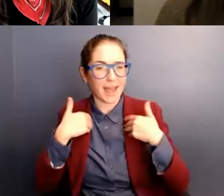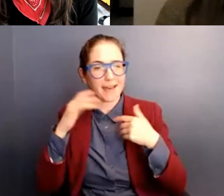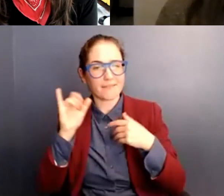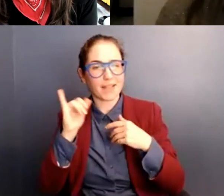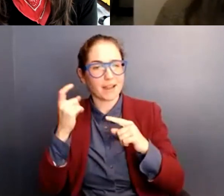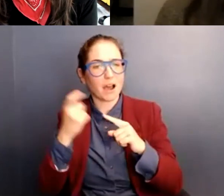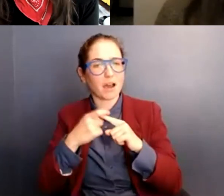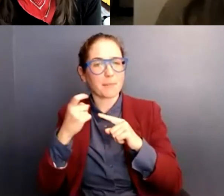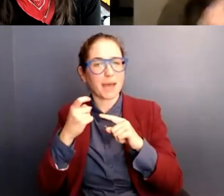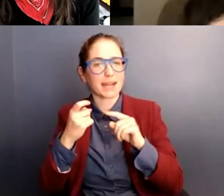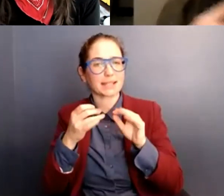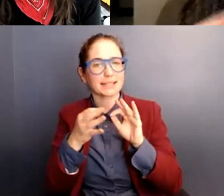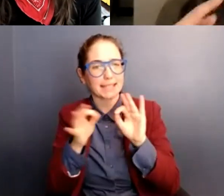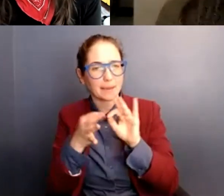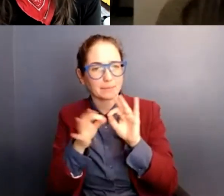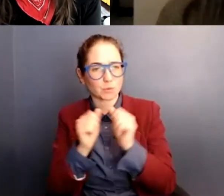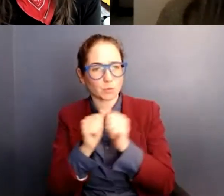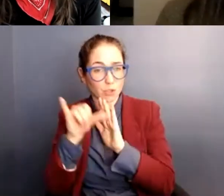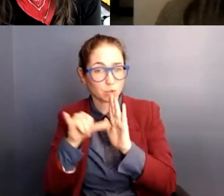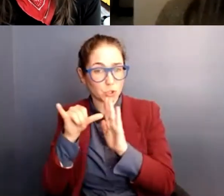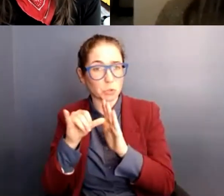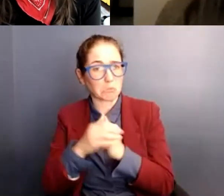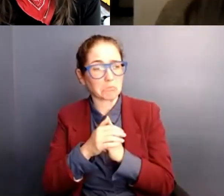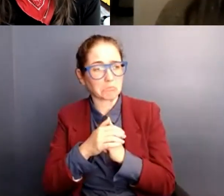captions with YouTube on, it's usually pretty easy to correct some